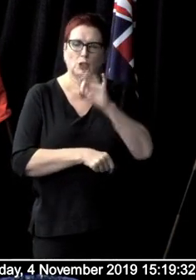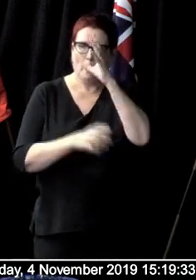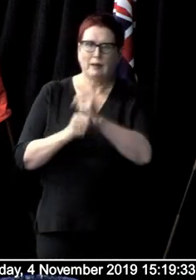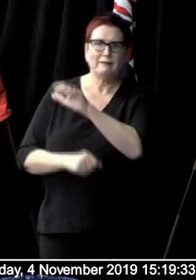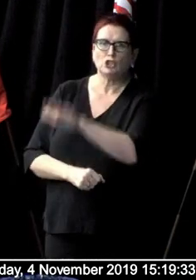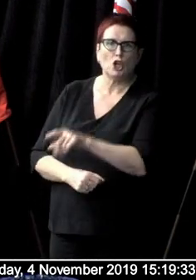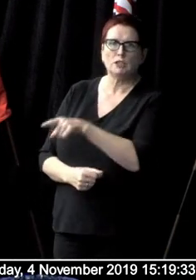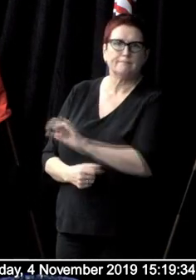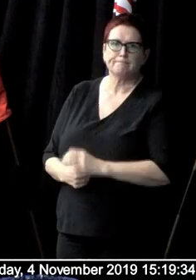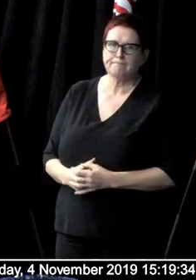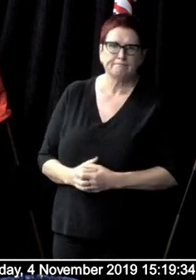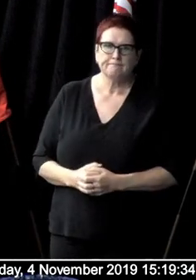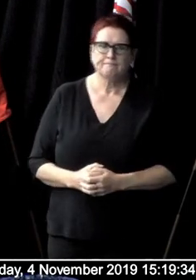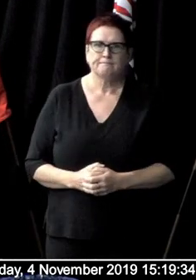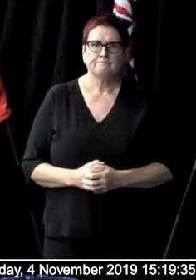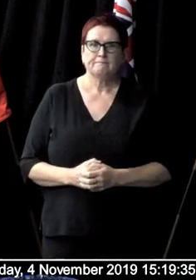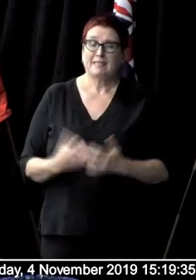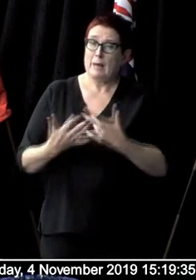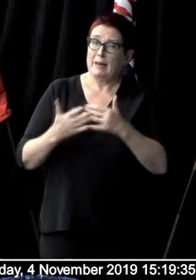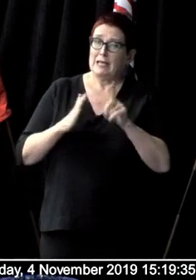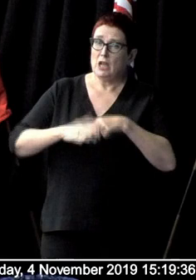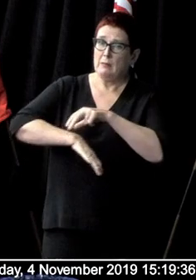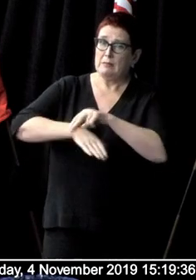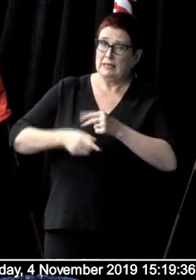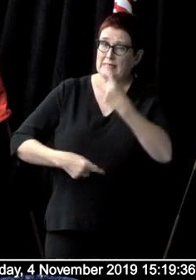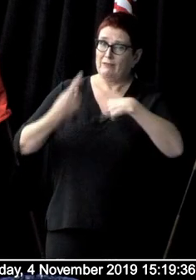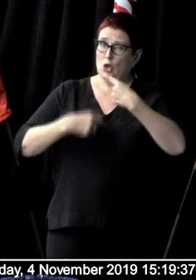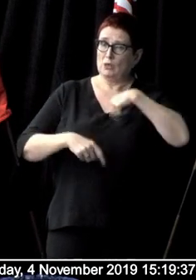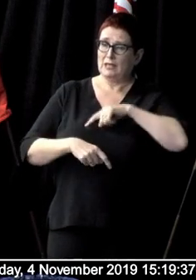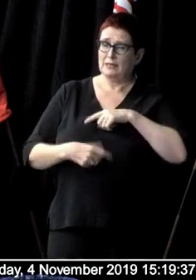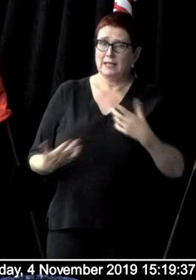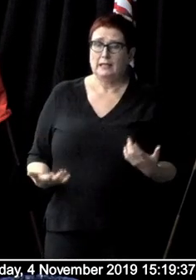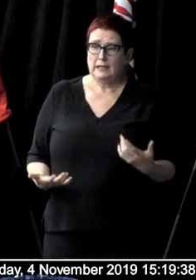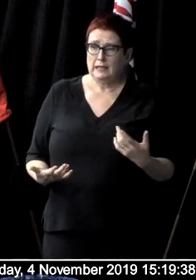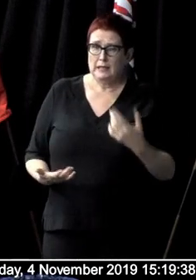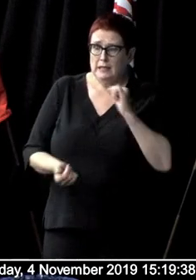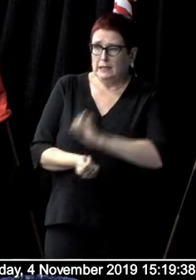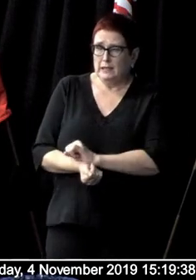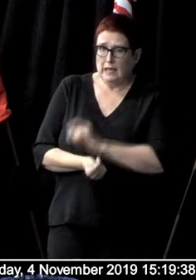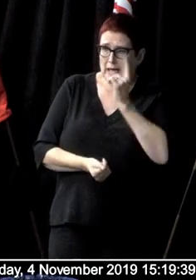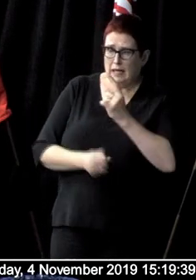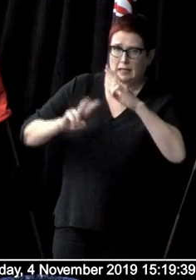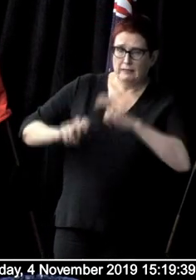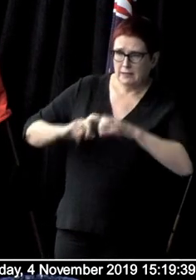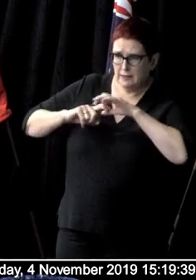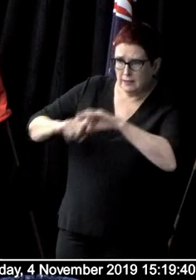often police have said that they either can’t investigate or they can investigate